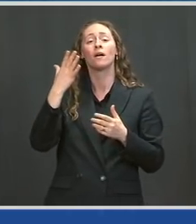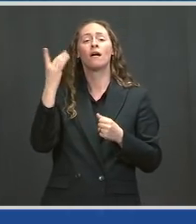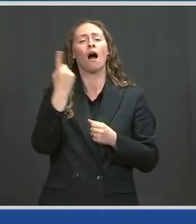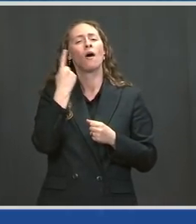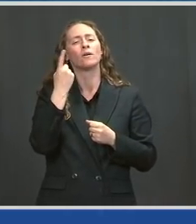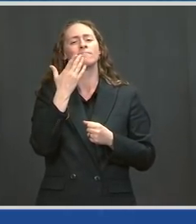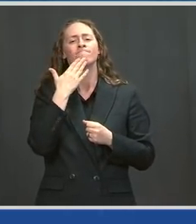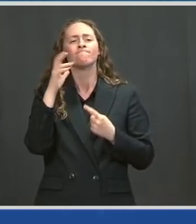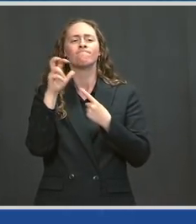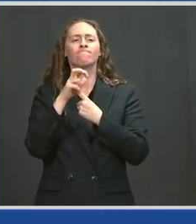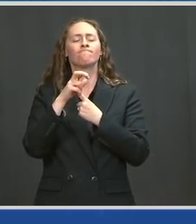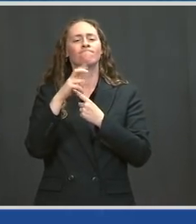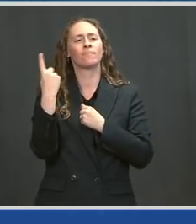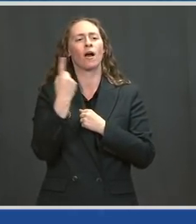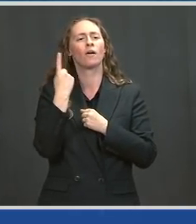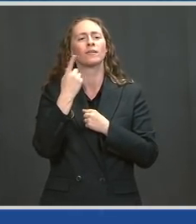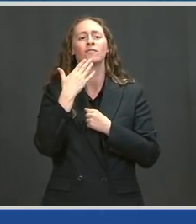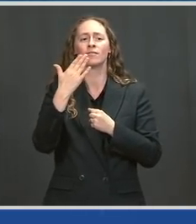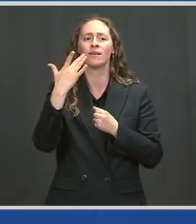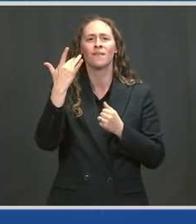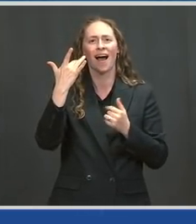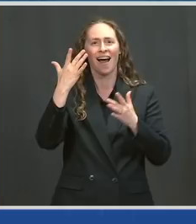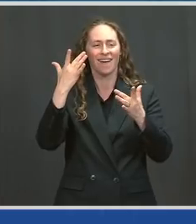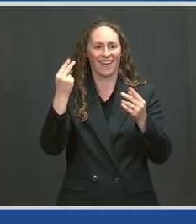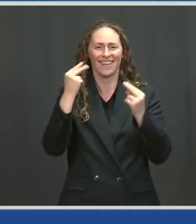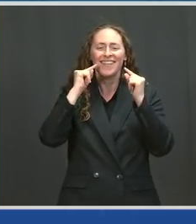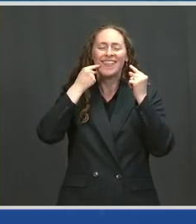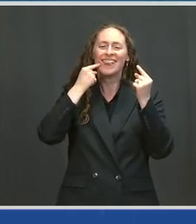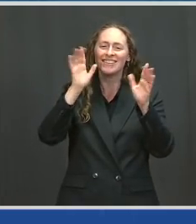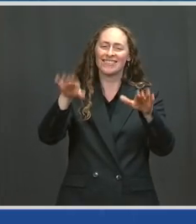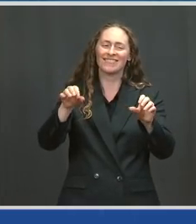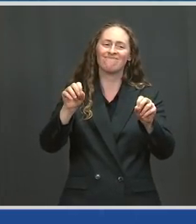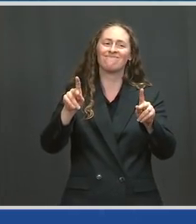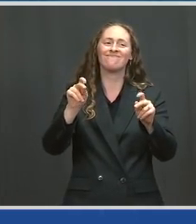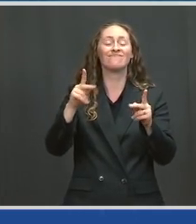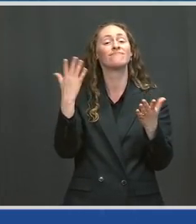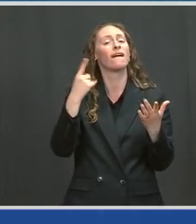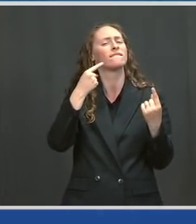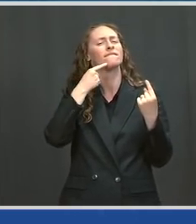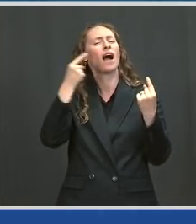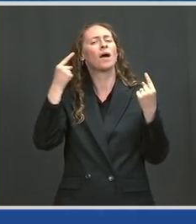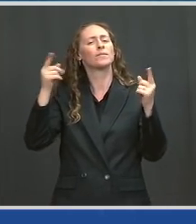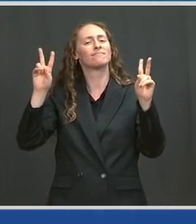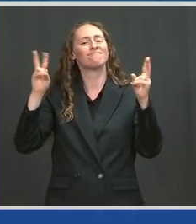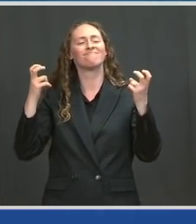There was a famous poet who wrote a poem called A Cure at Troy, Seamus Heaney.